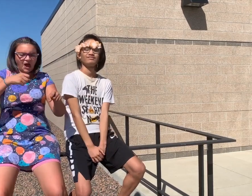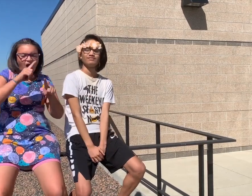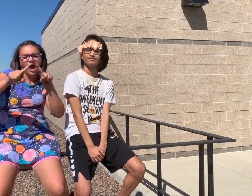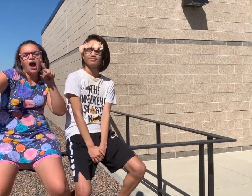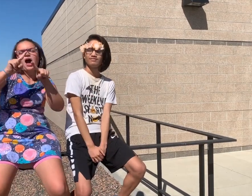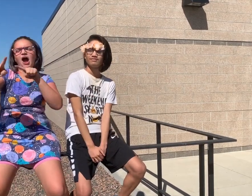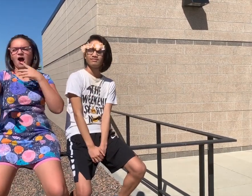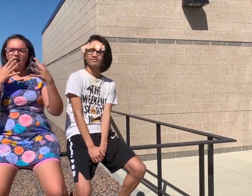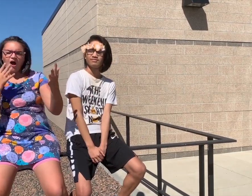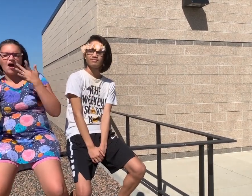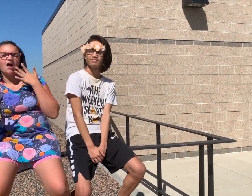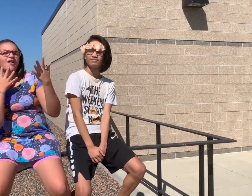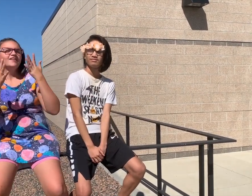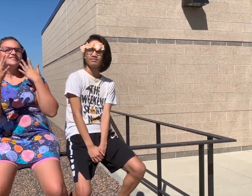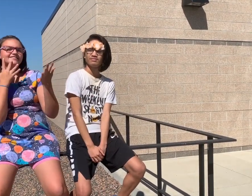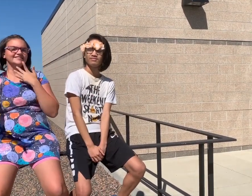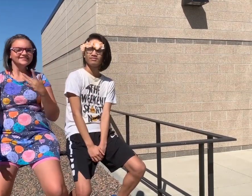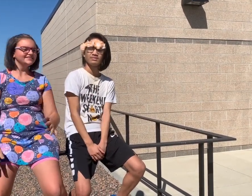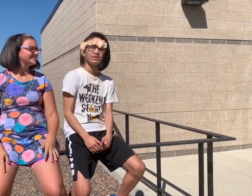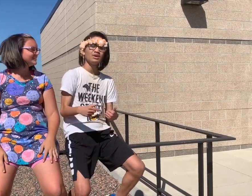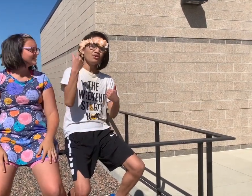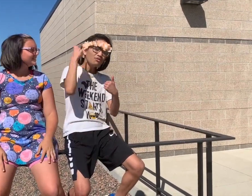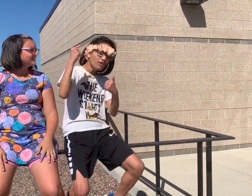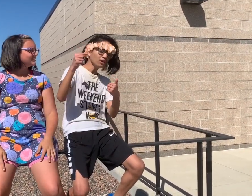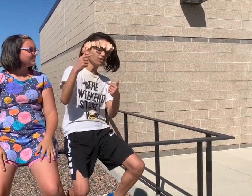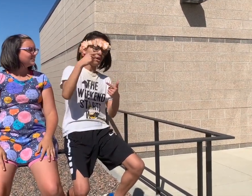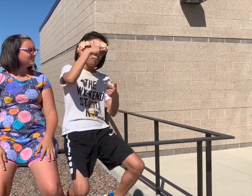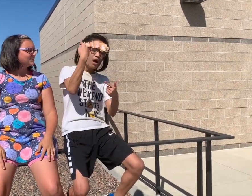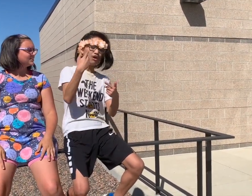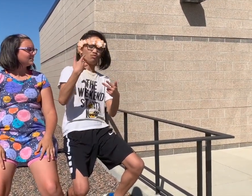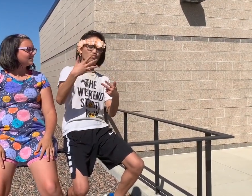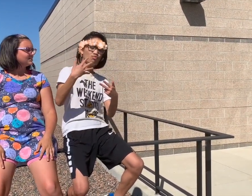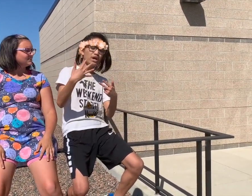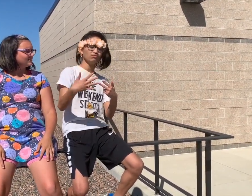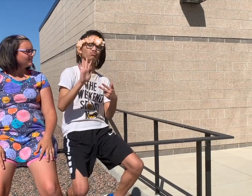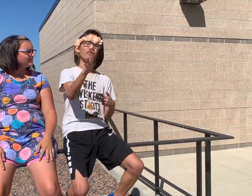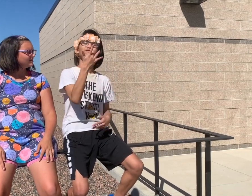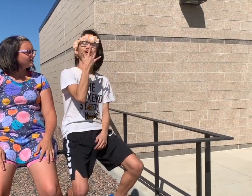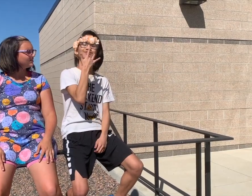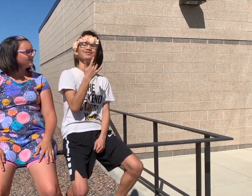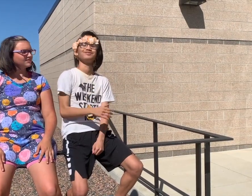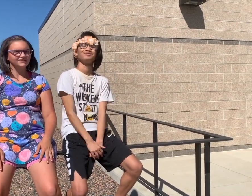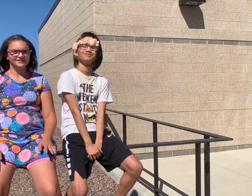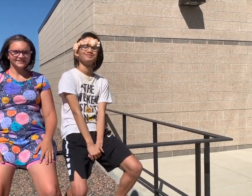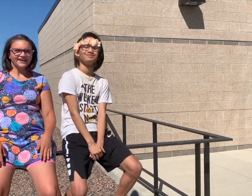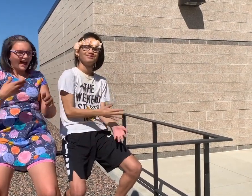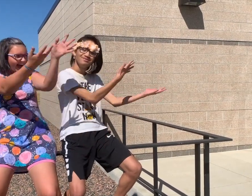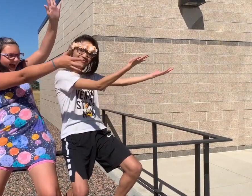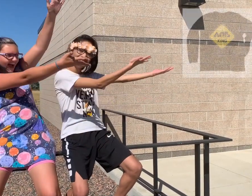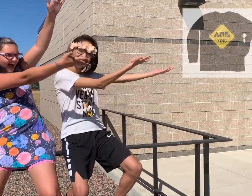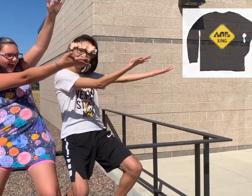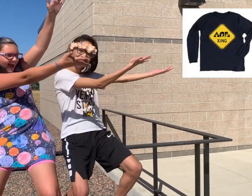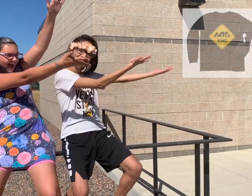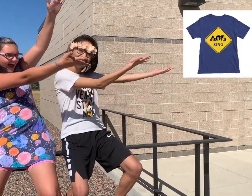You also can get your t-shirts in many colors. Green, black, grey, or your favorite. Check them out!!